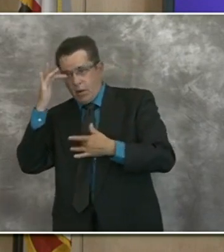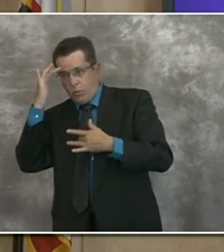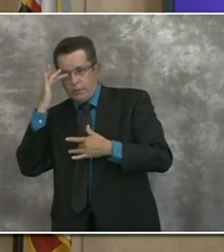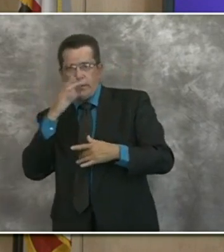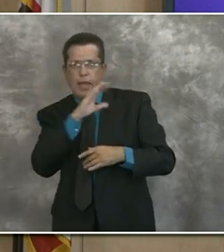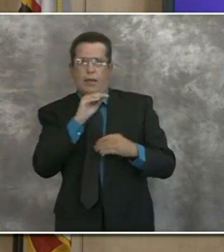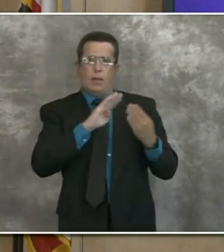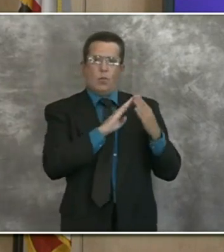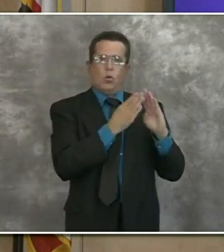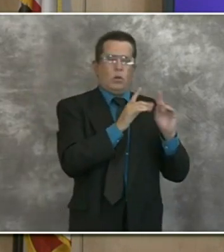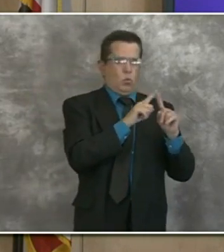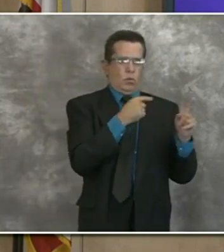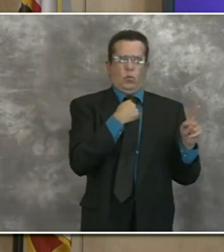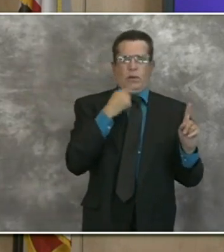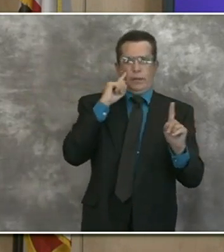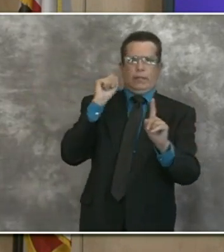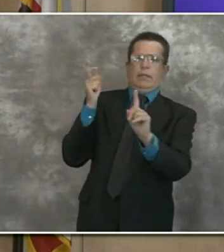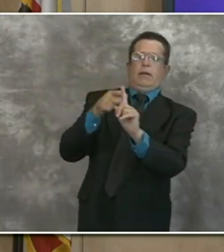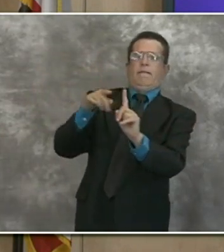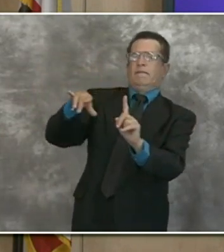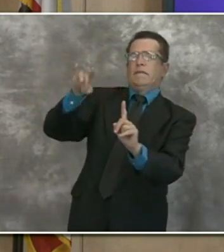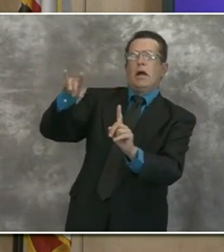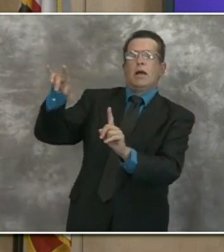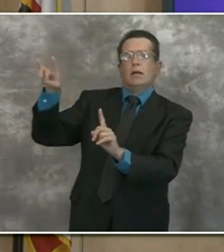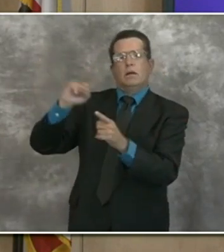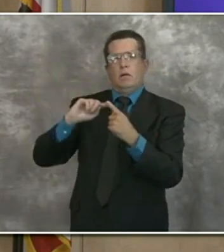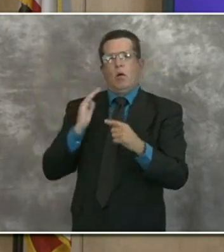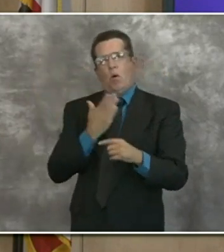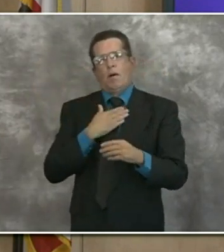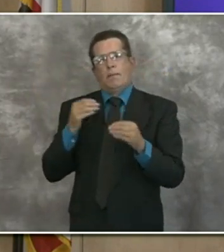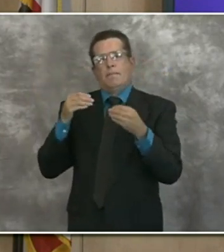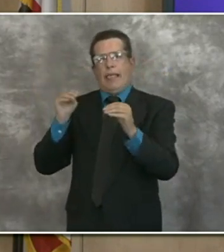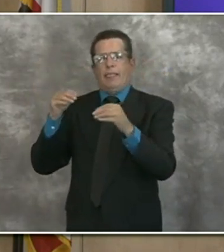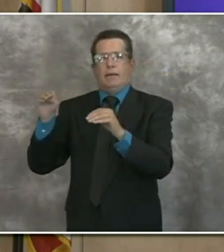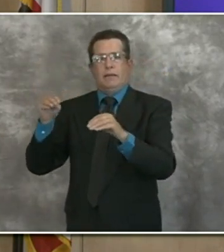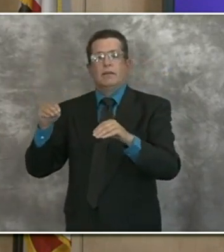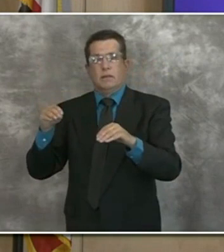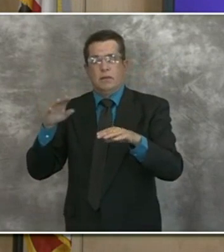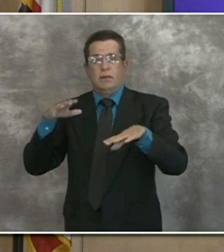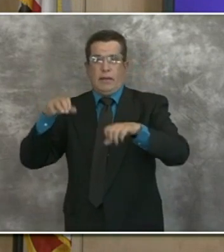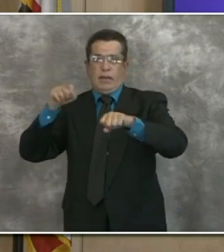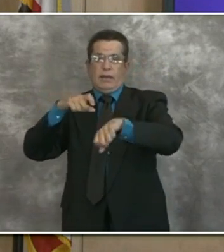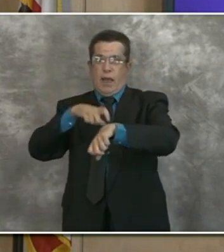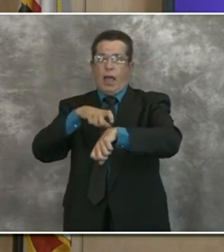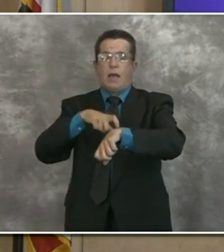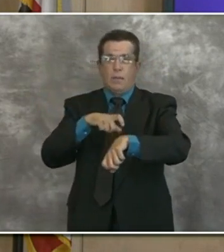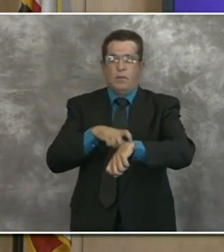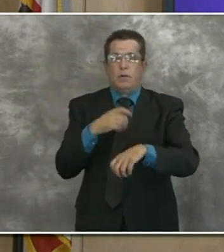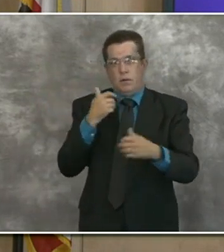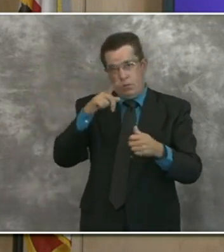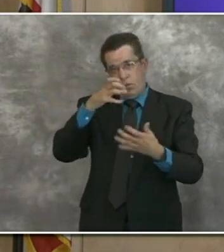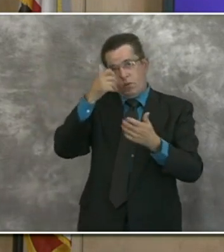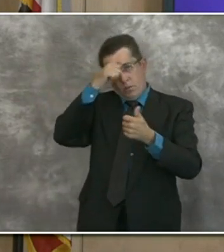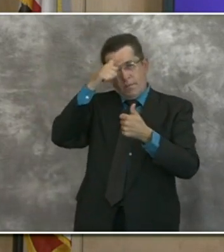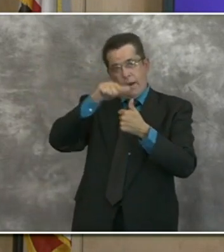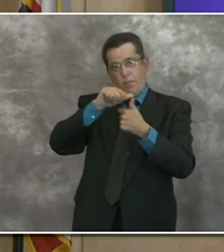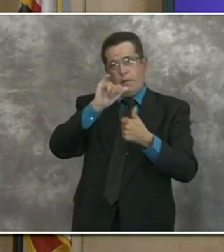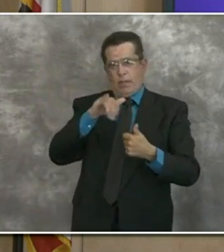TRANSITION AS WE COME OUT OF CORONAVIRUS THERE IS A FAIRLY SIGNIFICANT LAG BETWEEN THE SPREAD OF CORONAVIRUS IN THE COMMUNITY AND WHEN WE WILL DETECTED THROUGH THE VARIOUS